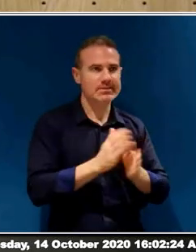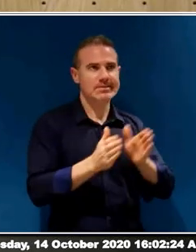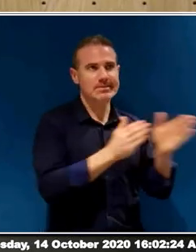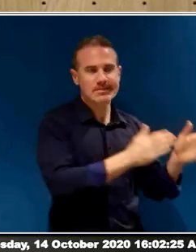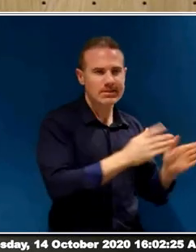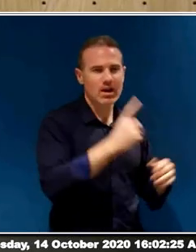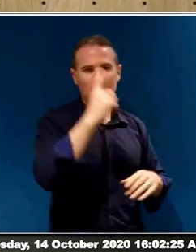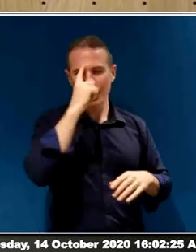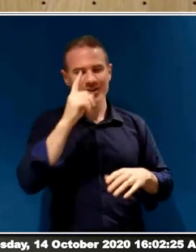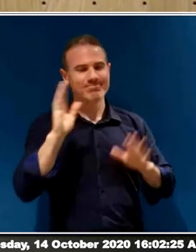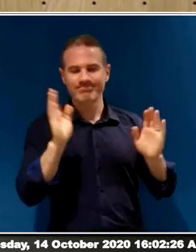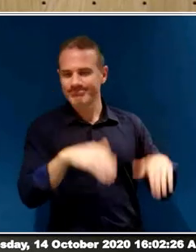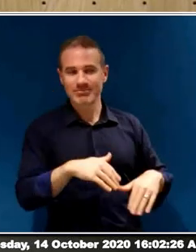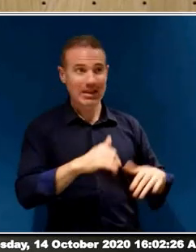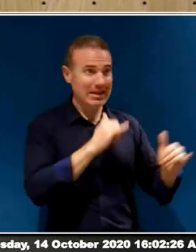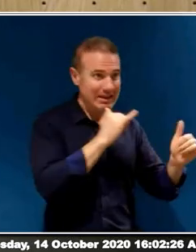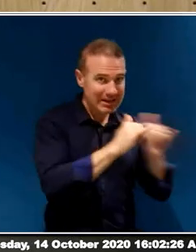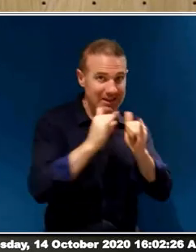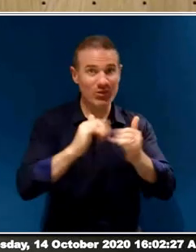didn't have to get anyone's permission to do that.